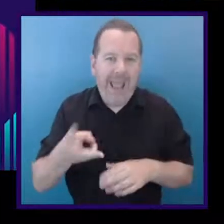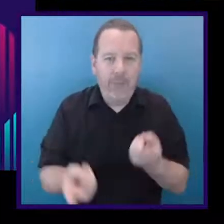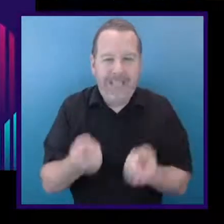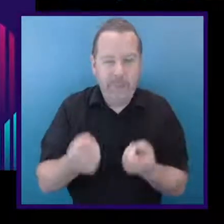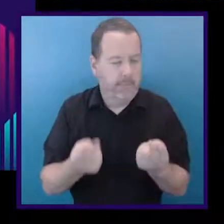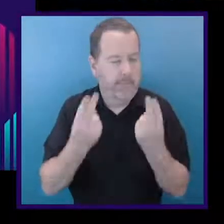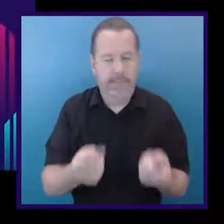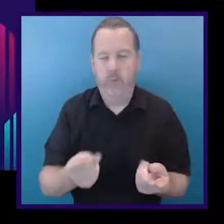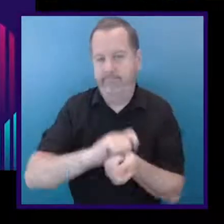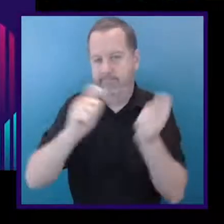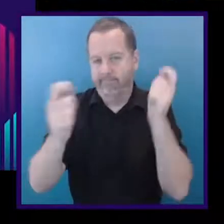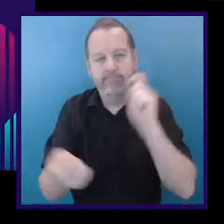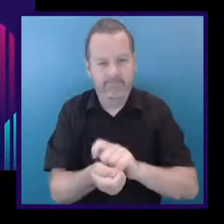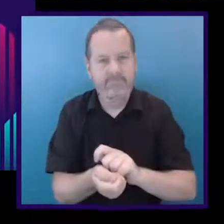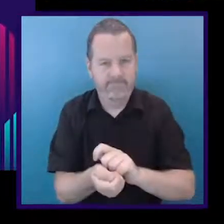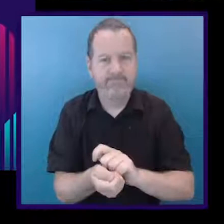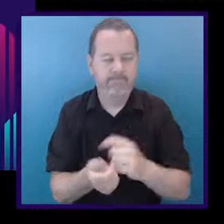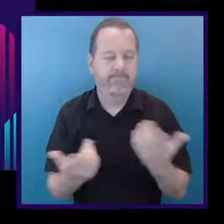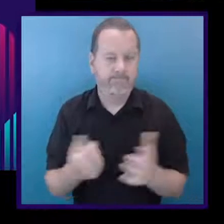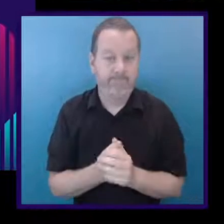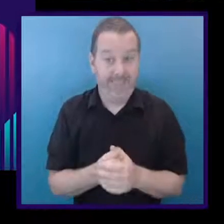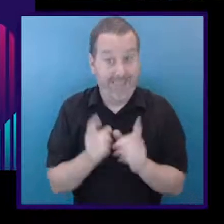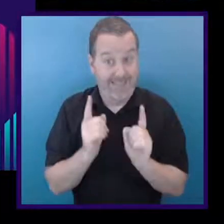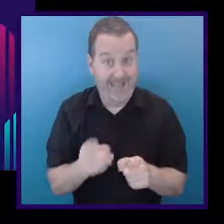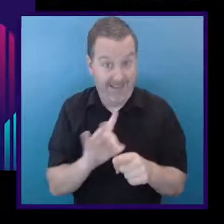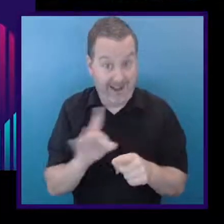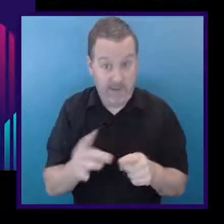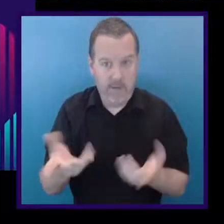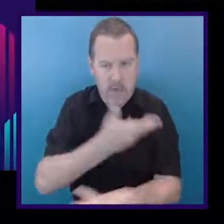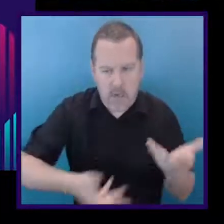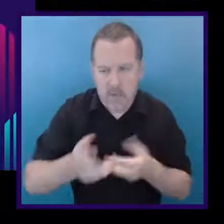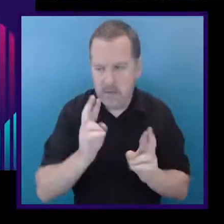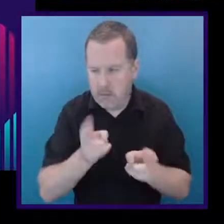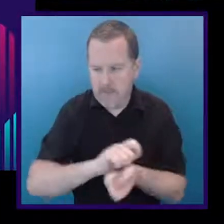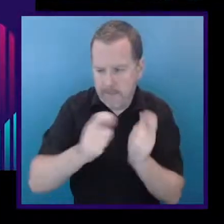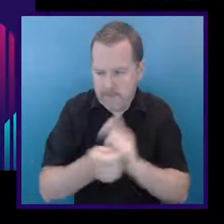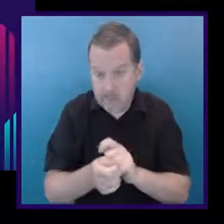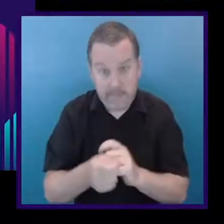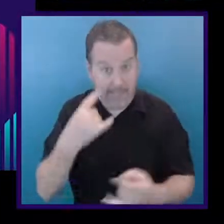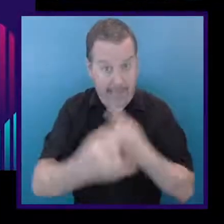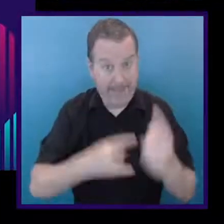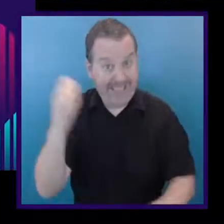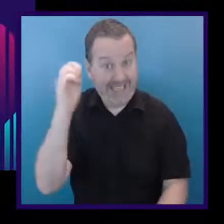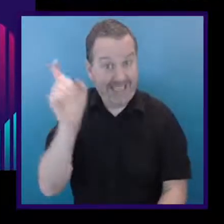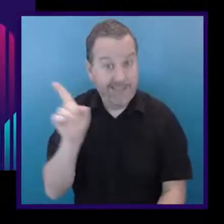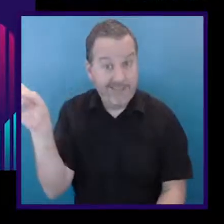These conversations are well underway in England. They haven't proved to be popular, but at least the conversations are underway.